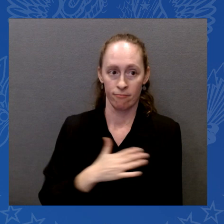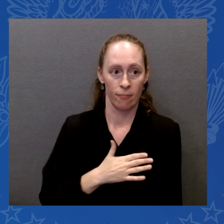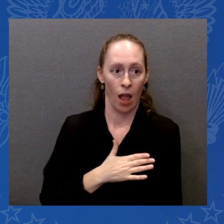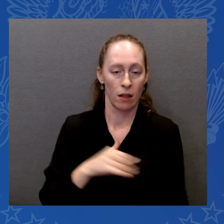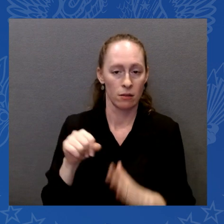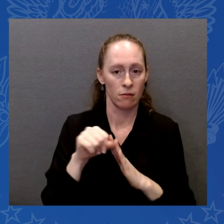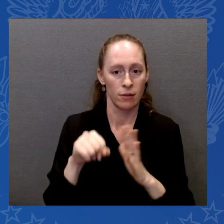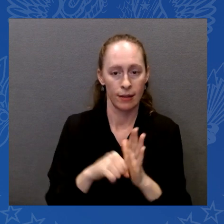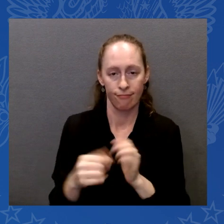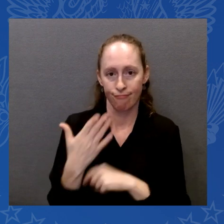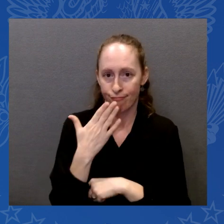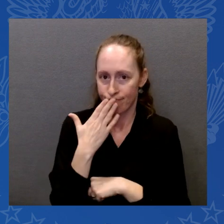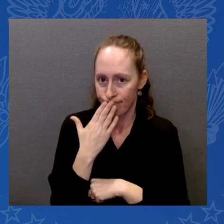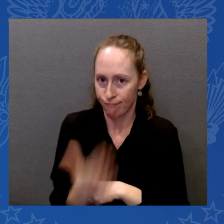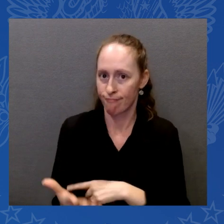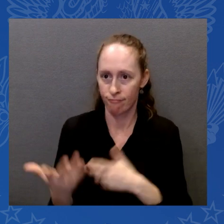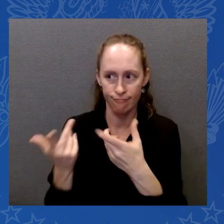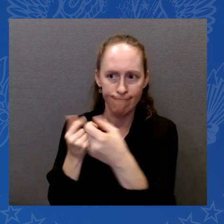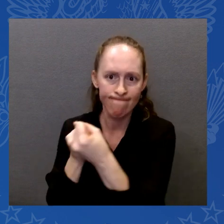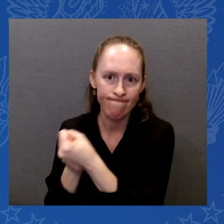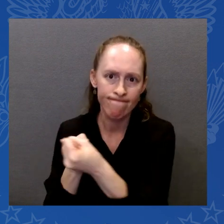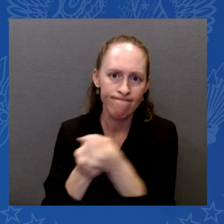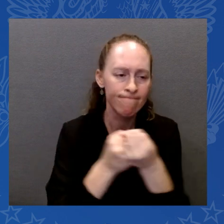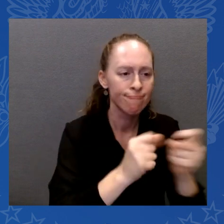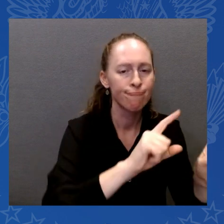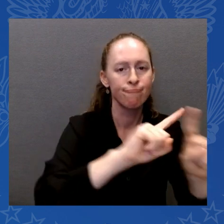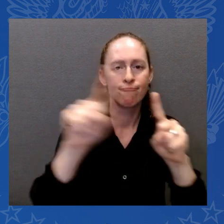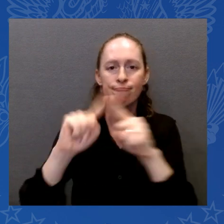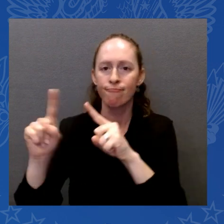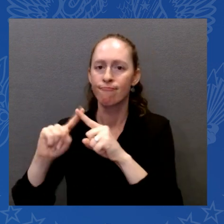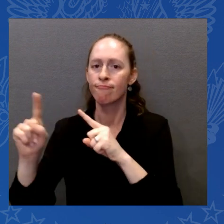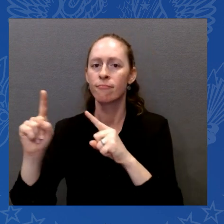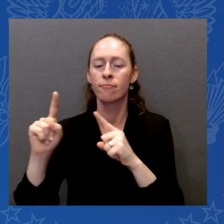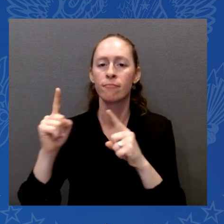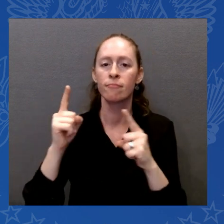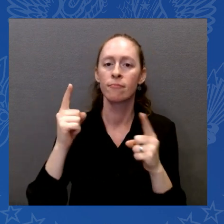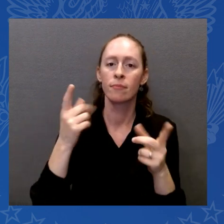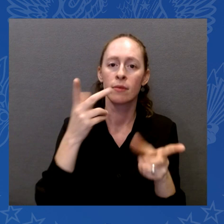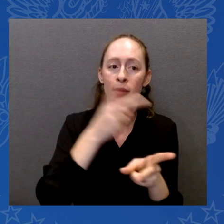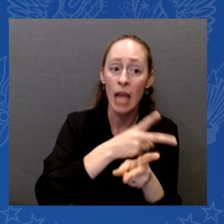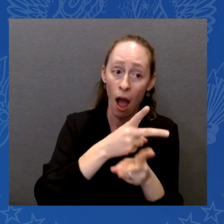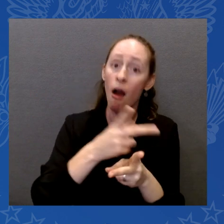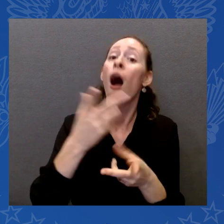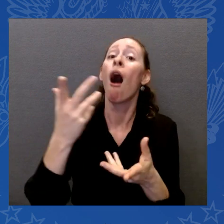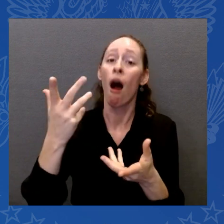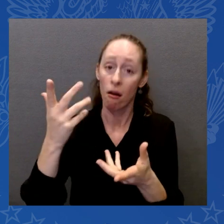including abortion and contraception. This care is rightfully viewed as essential health care in my state.